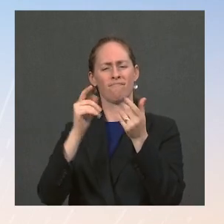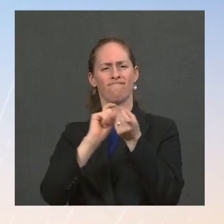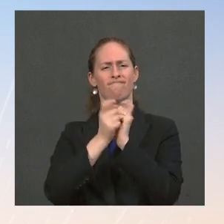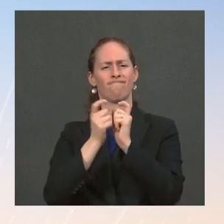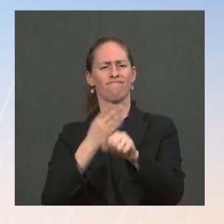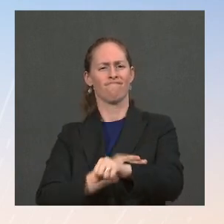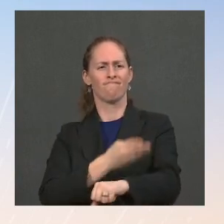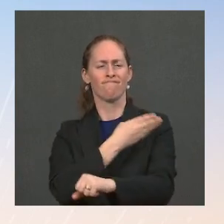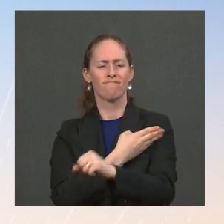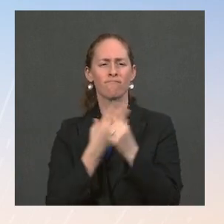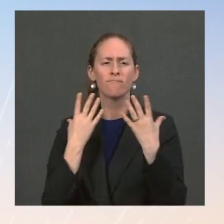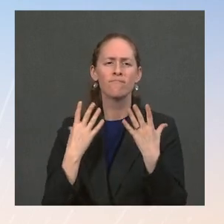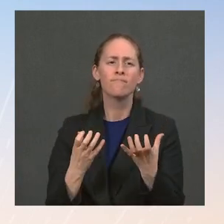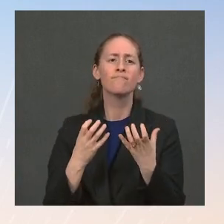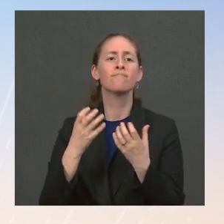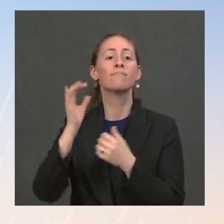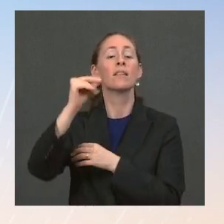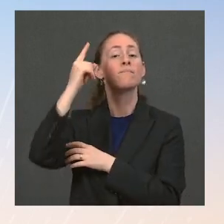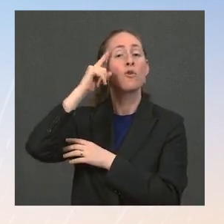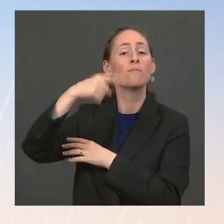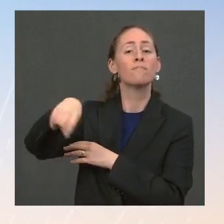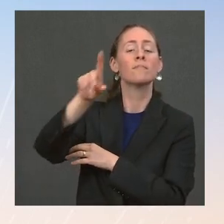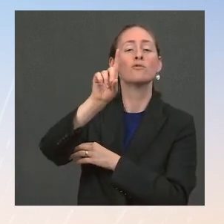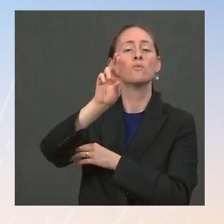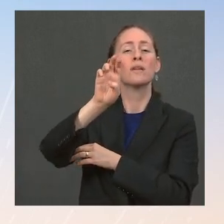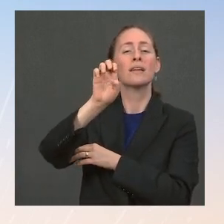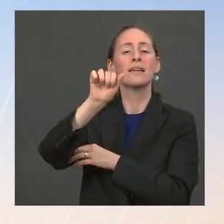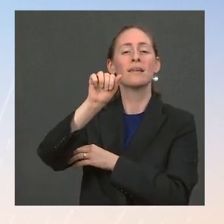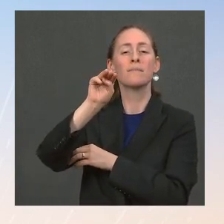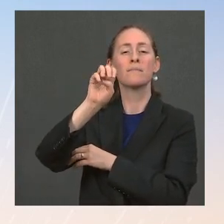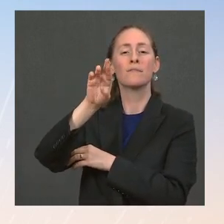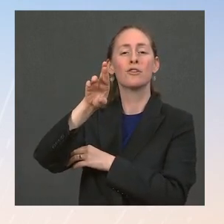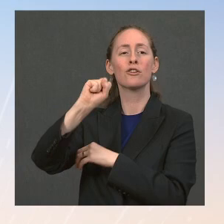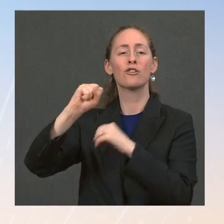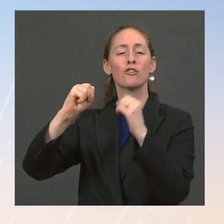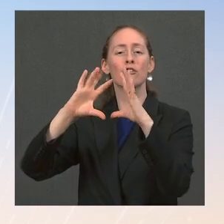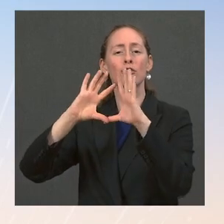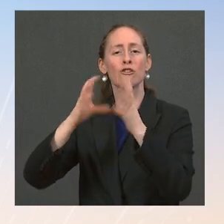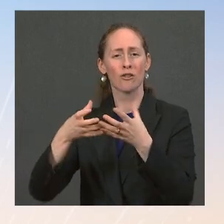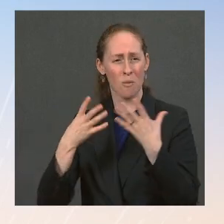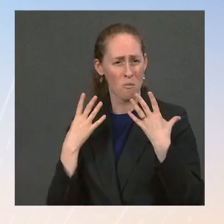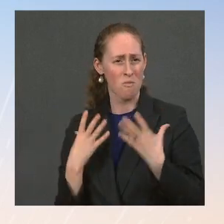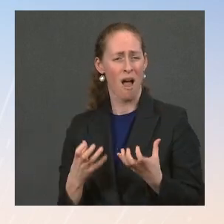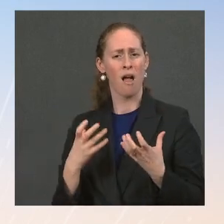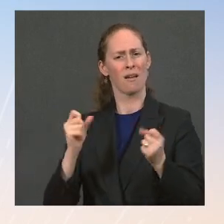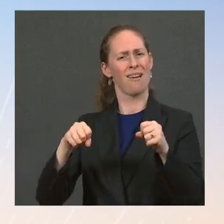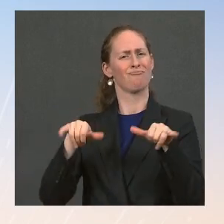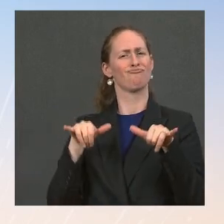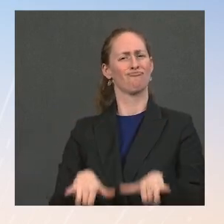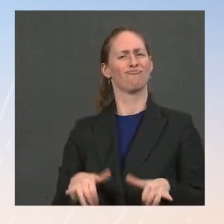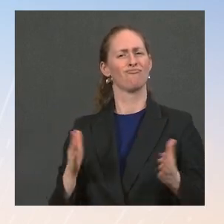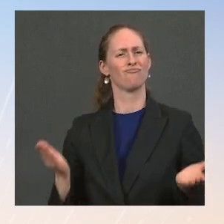no longer have to worry about their safety and security in the United States' -- security, primarily -- being able to stay.